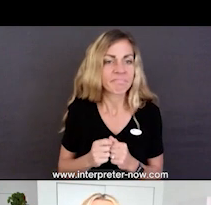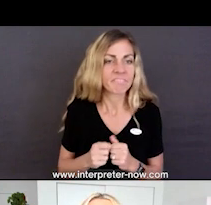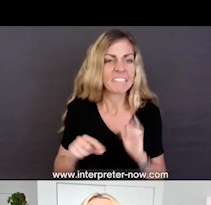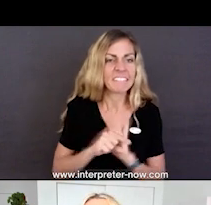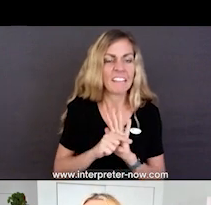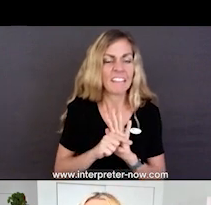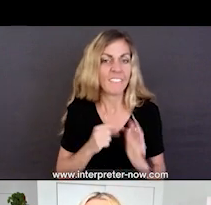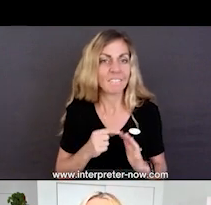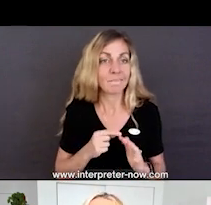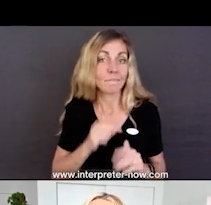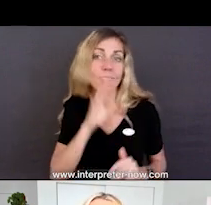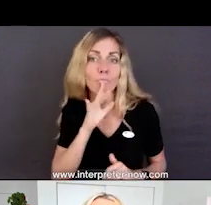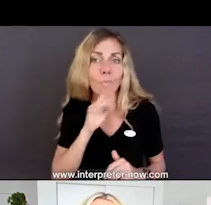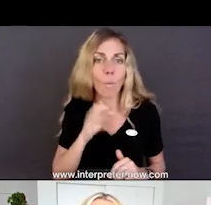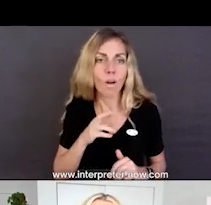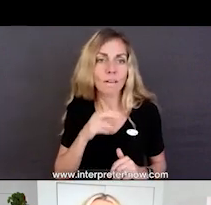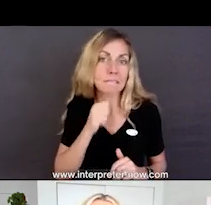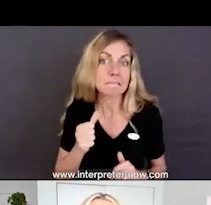That whether they're intentional or not, most of the time, they're not intentional, they